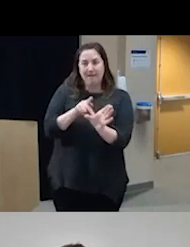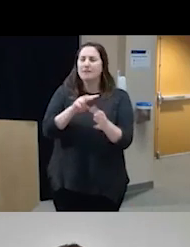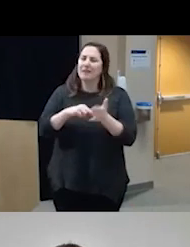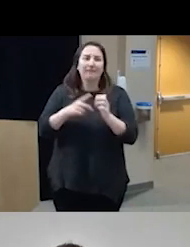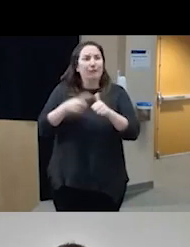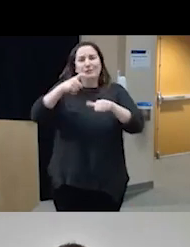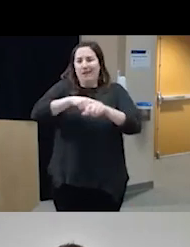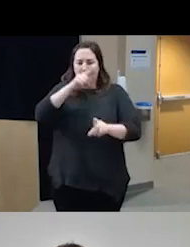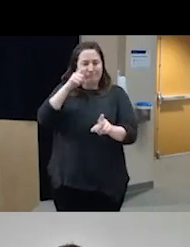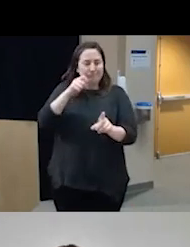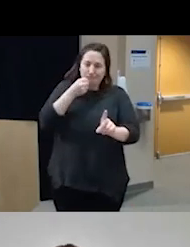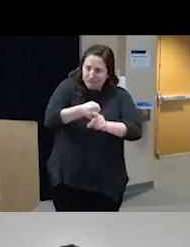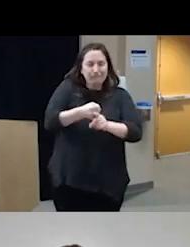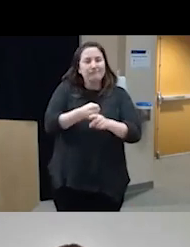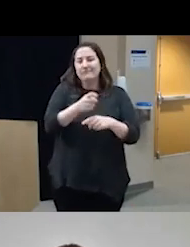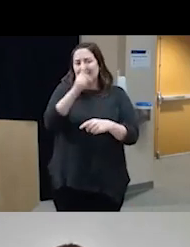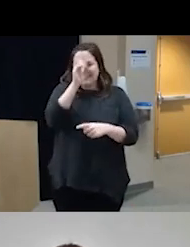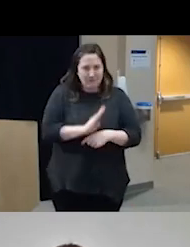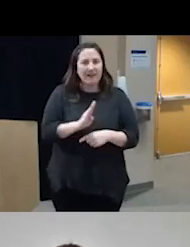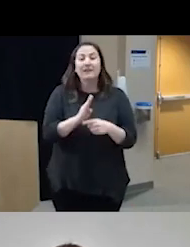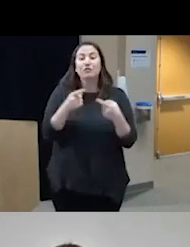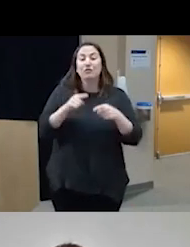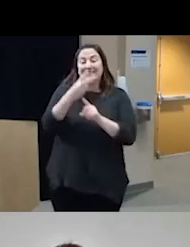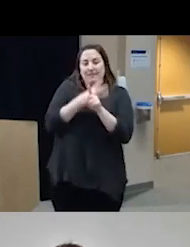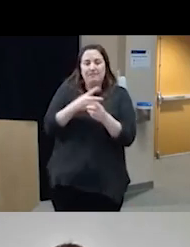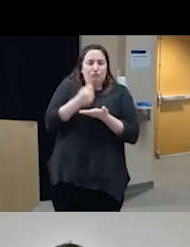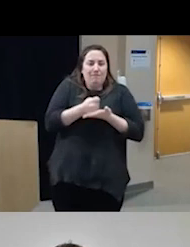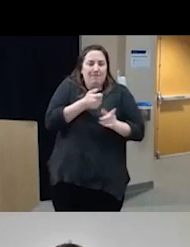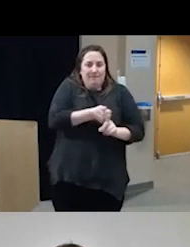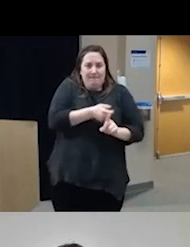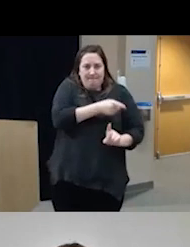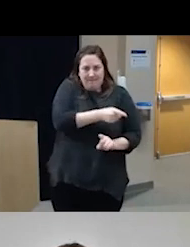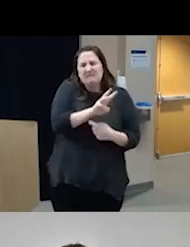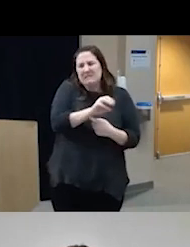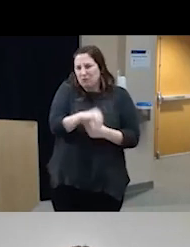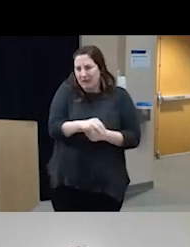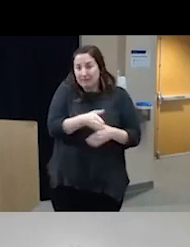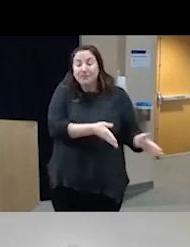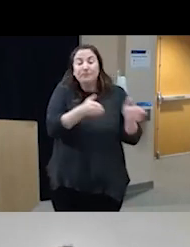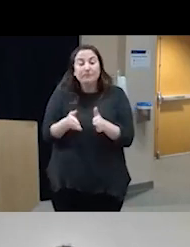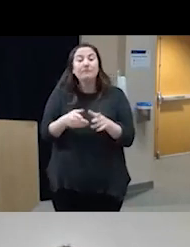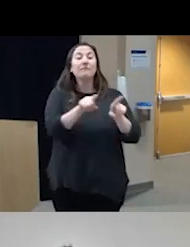the first six months of treatment. We also found high blood pressure